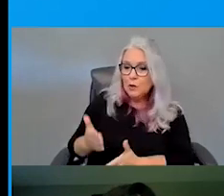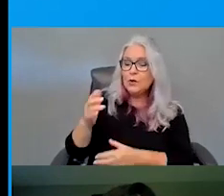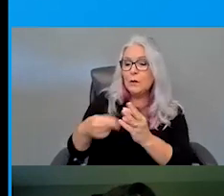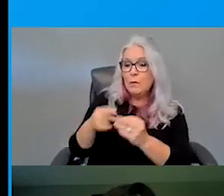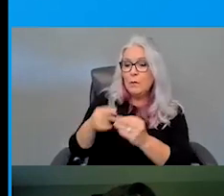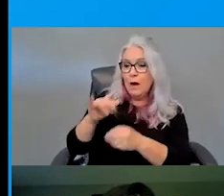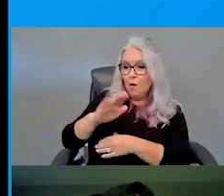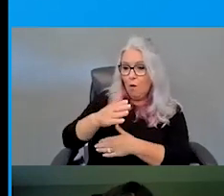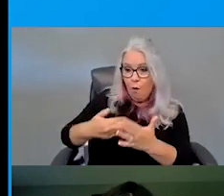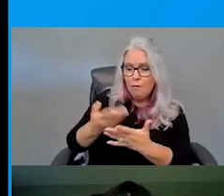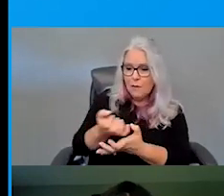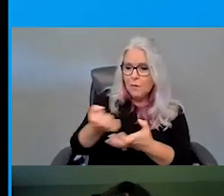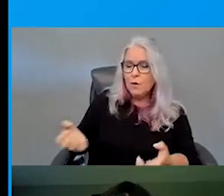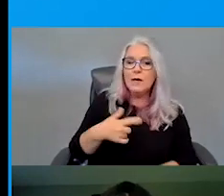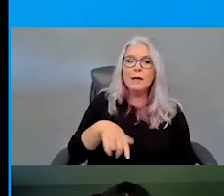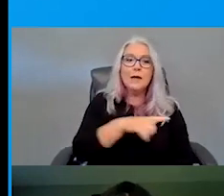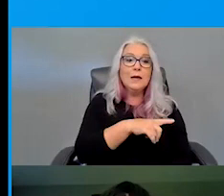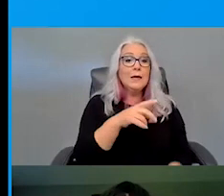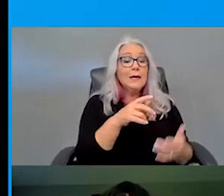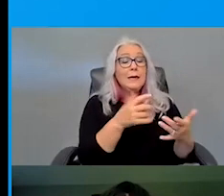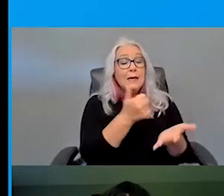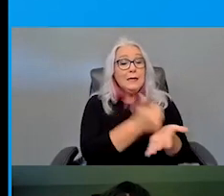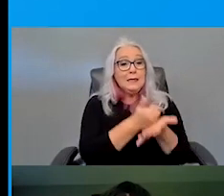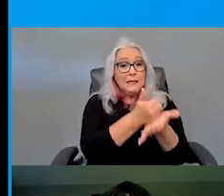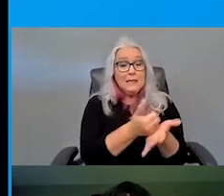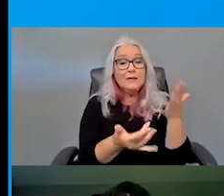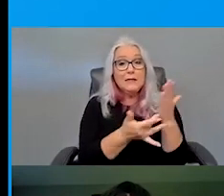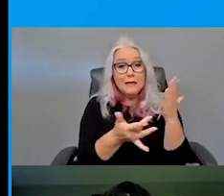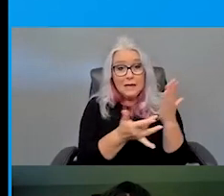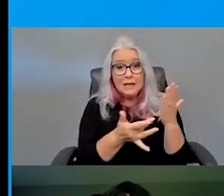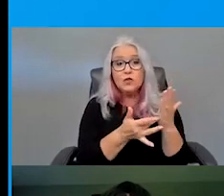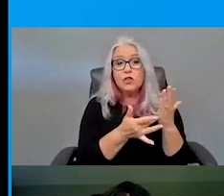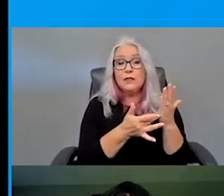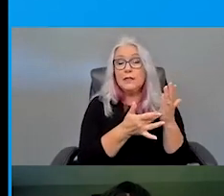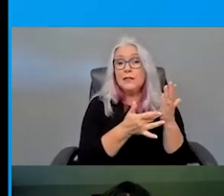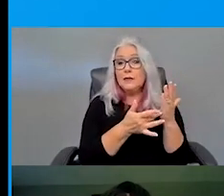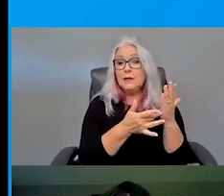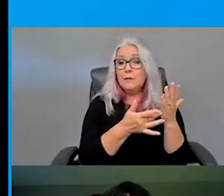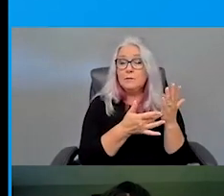technology is doing specific to people in the areas and beyond here today but where is that as